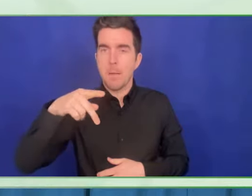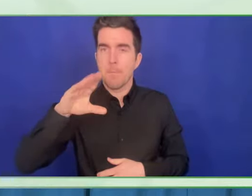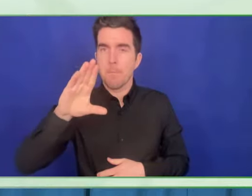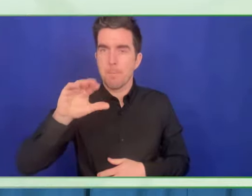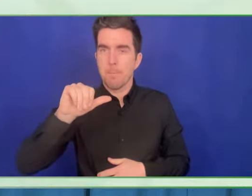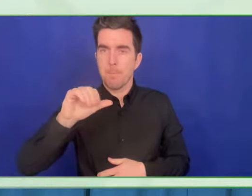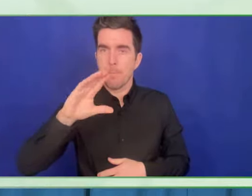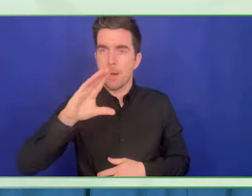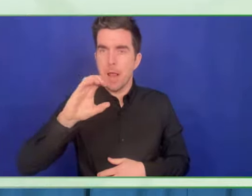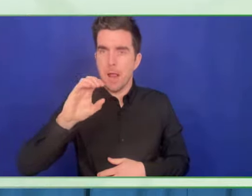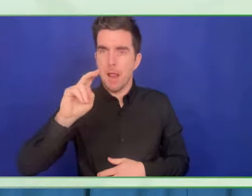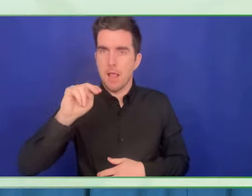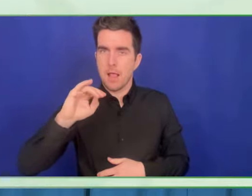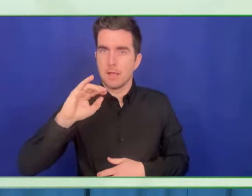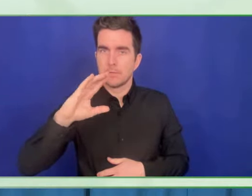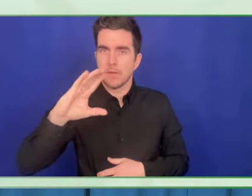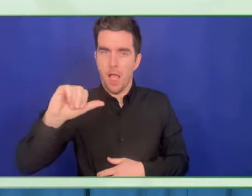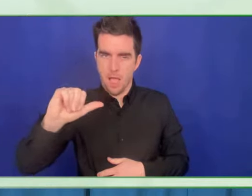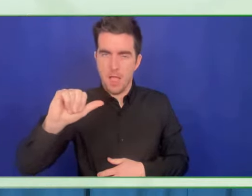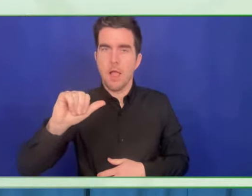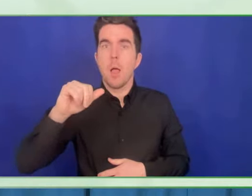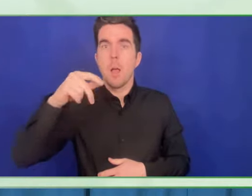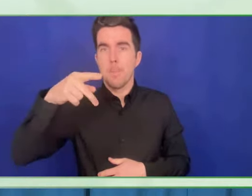with Disabilities and the disability strategy.